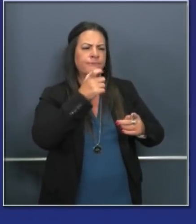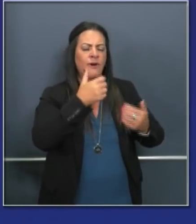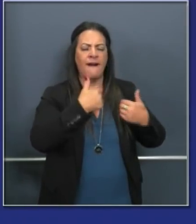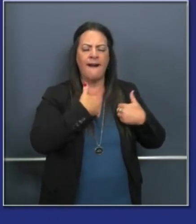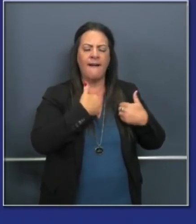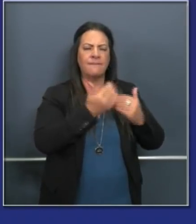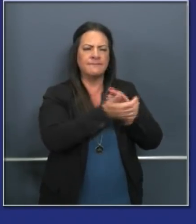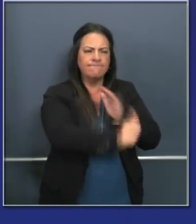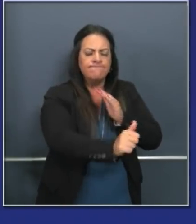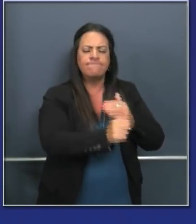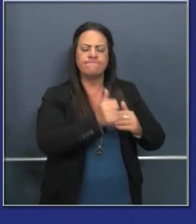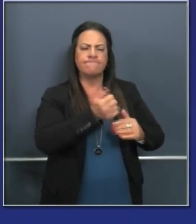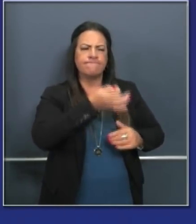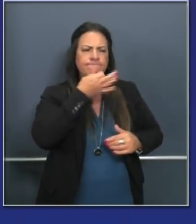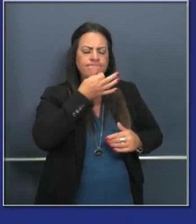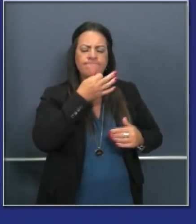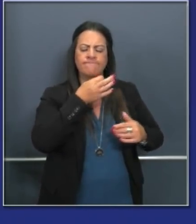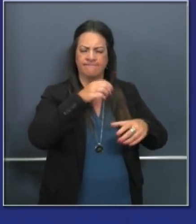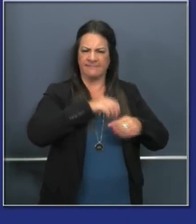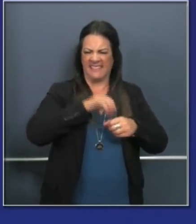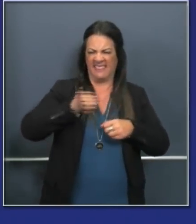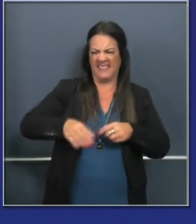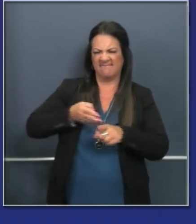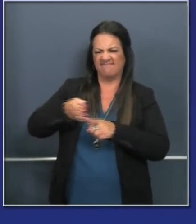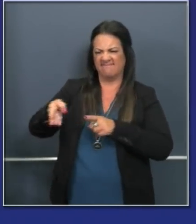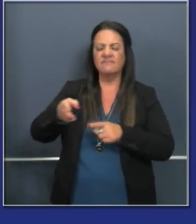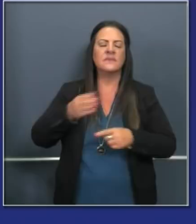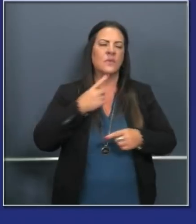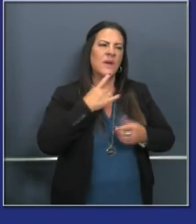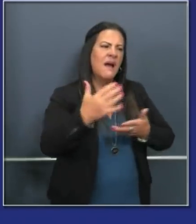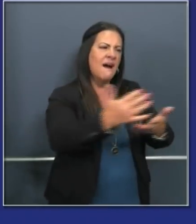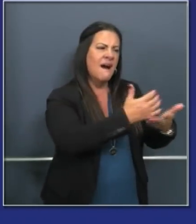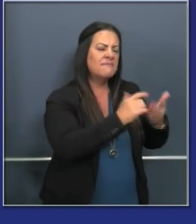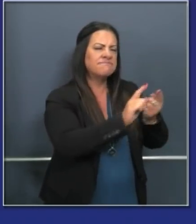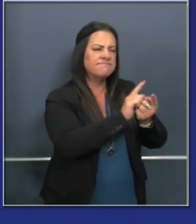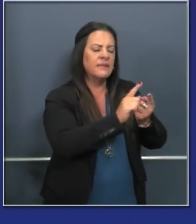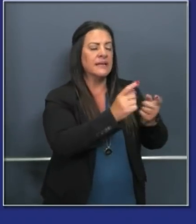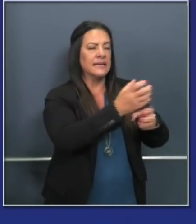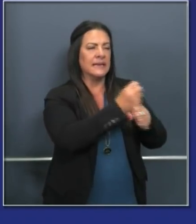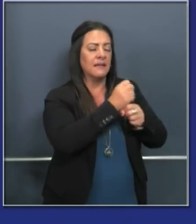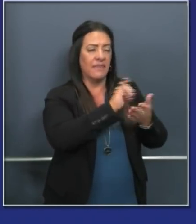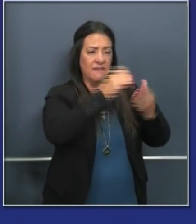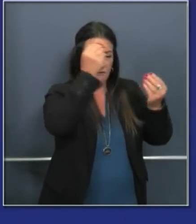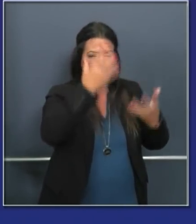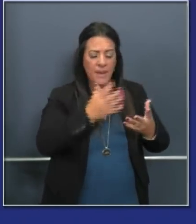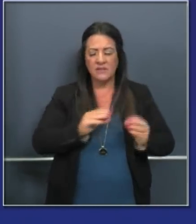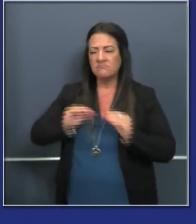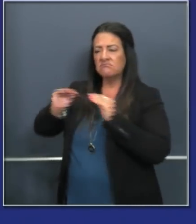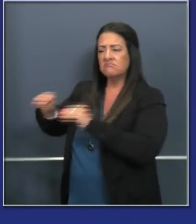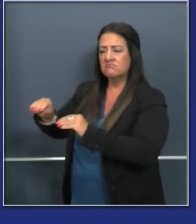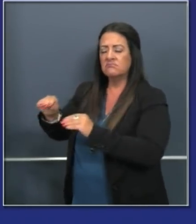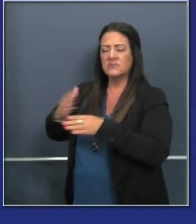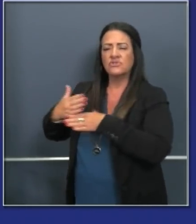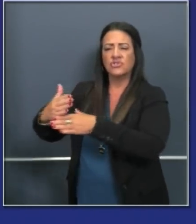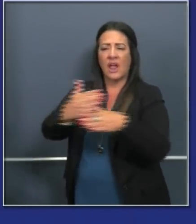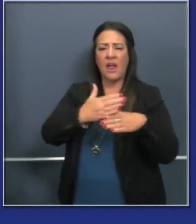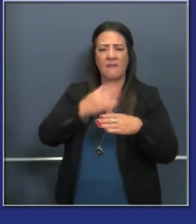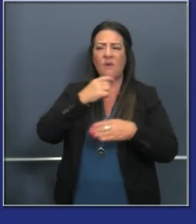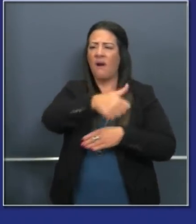ALL ABOUT COLLABORATION. IT'S ALL ABOUT ENGAGING. AND AS I SAY MANY MANY OCCASIONS EXPERTISE CAN BE FOUND